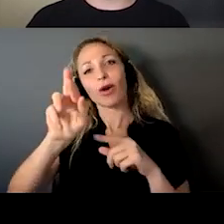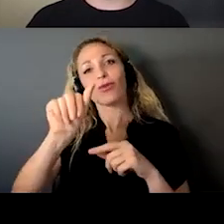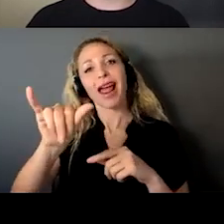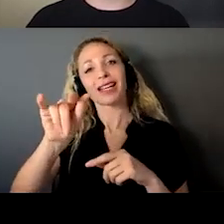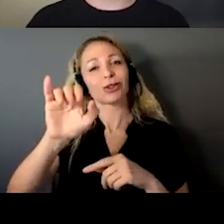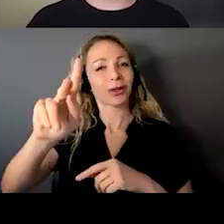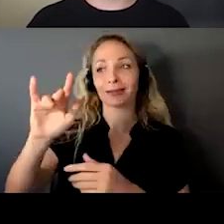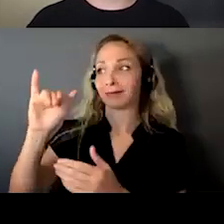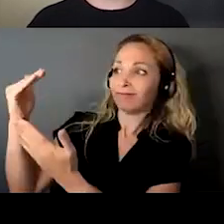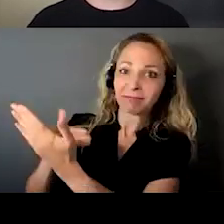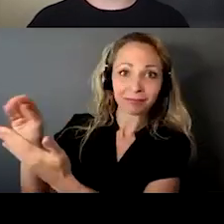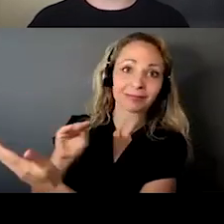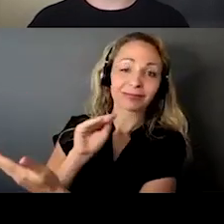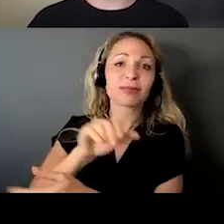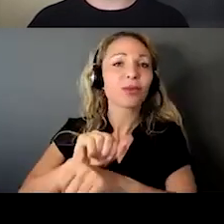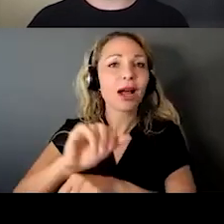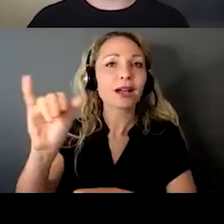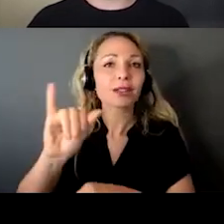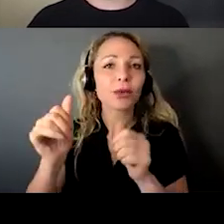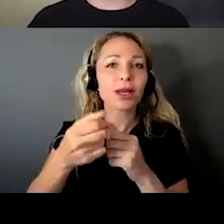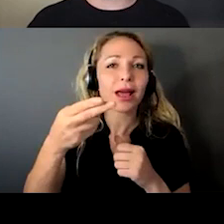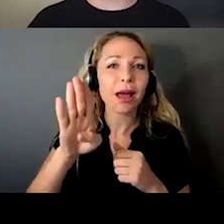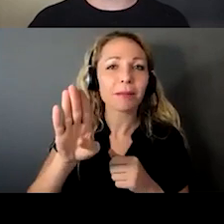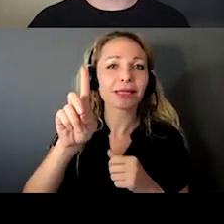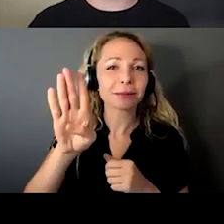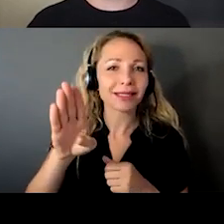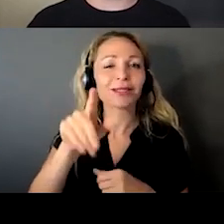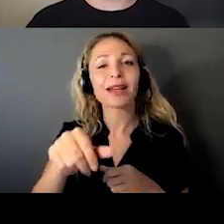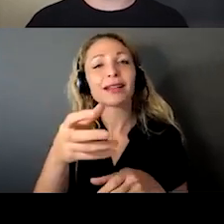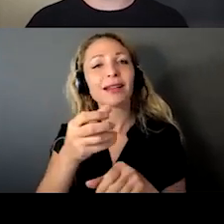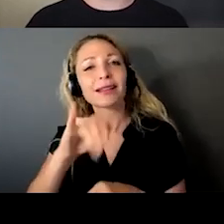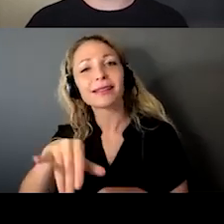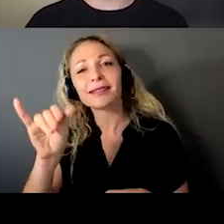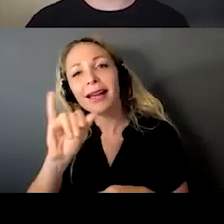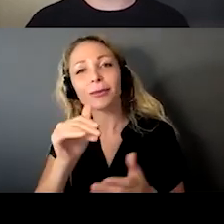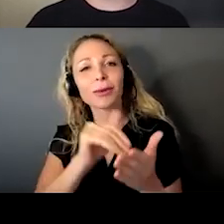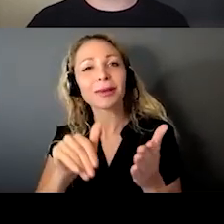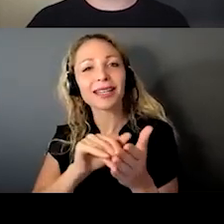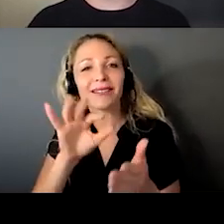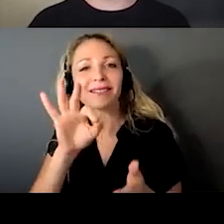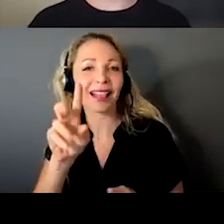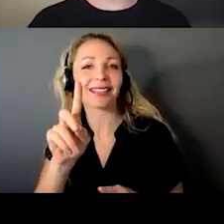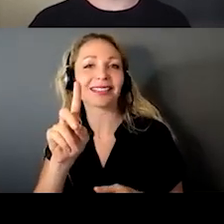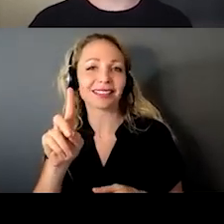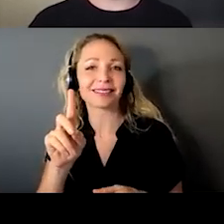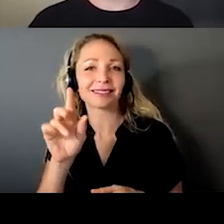YOU CAN GET THE SAME REPEATED FIELD SORT OF EFFECT. GOOD CALL OUT.